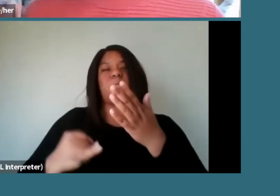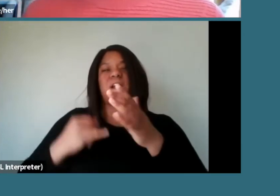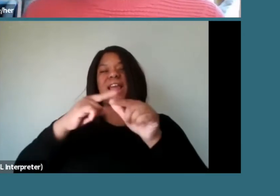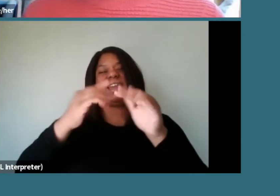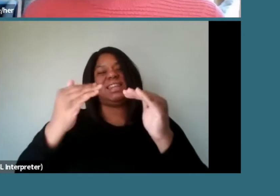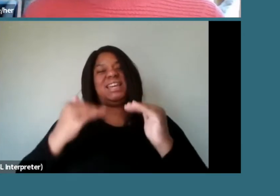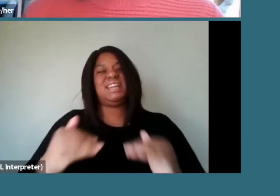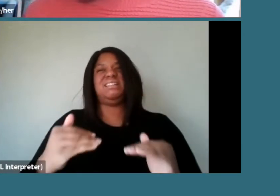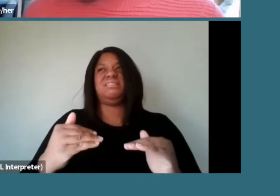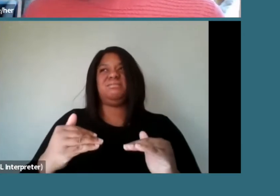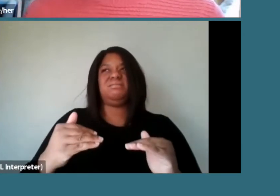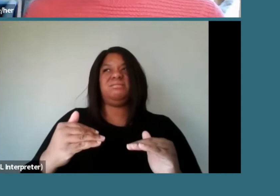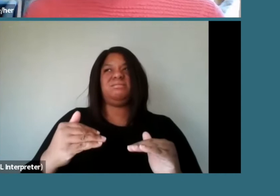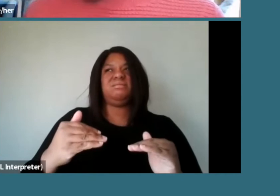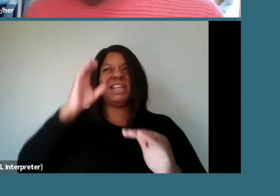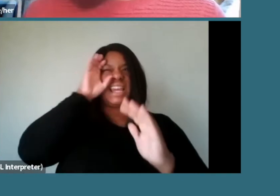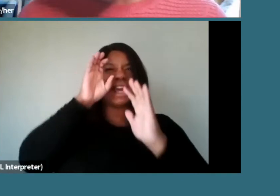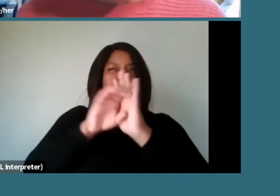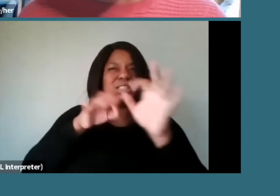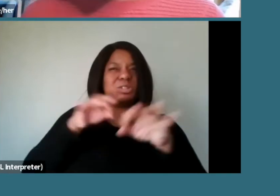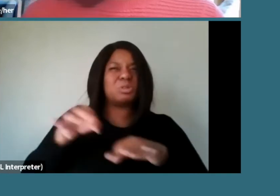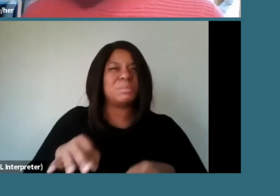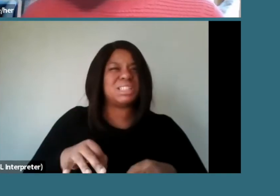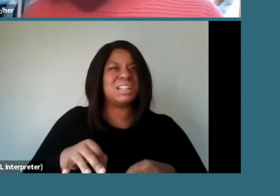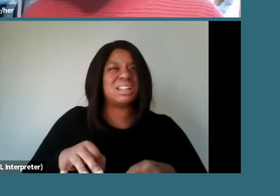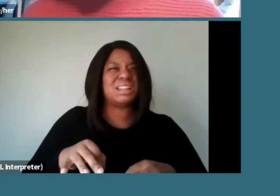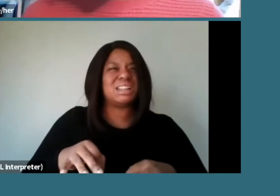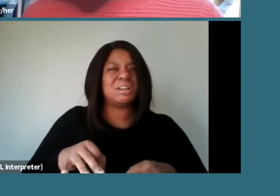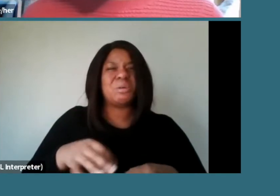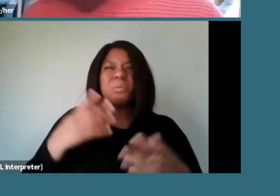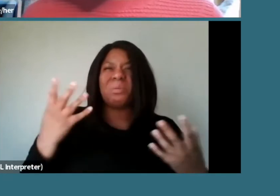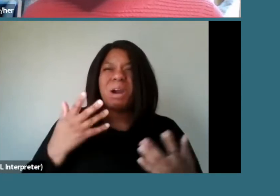And it's like, what? I have to go through all of that to get